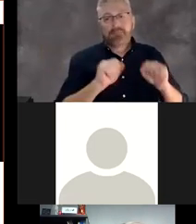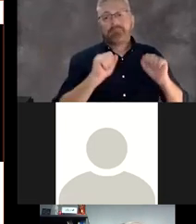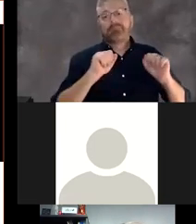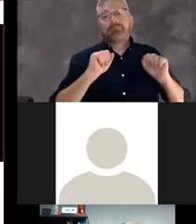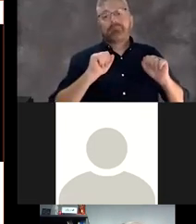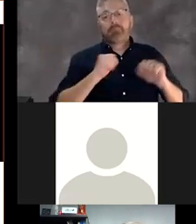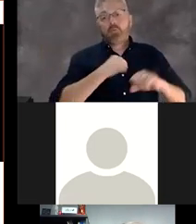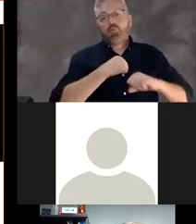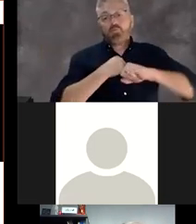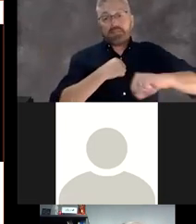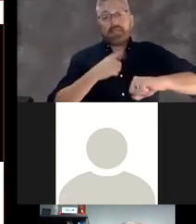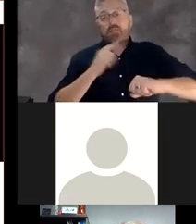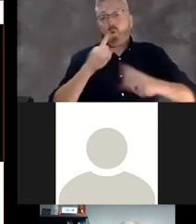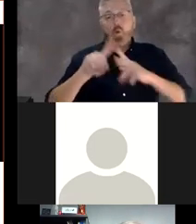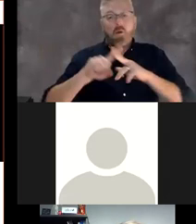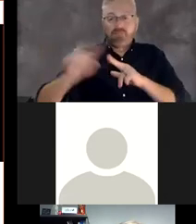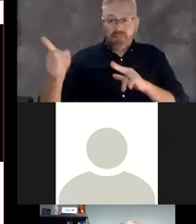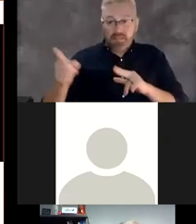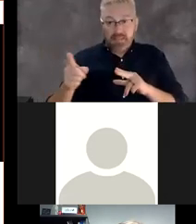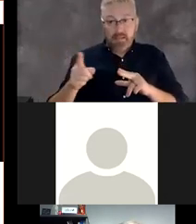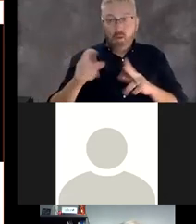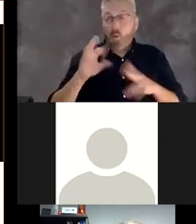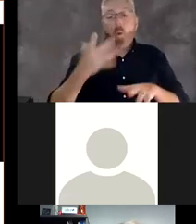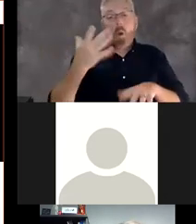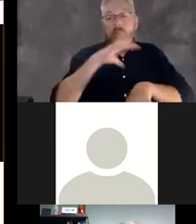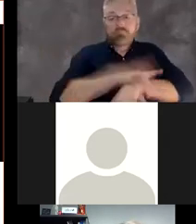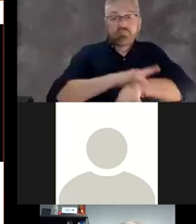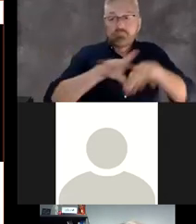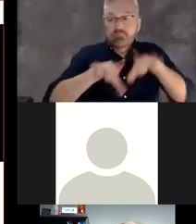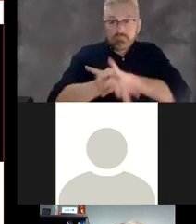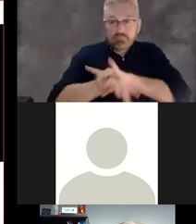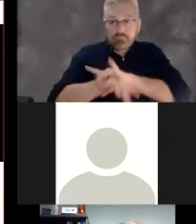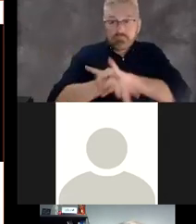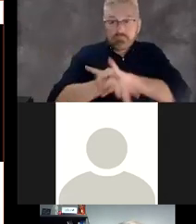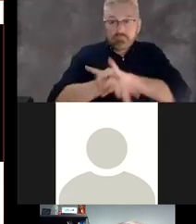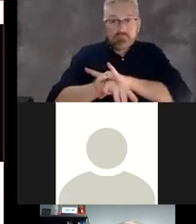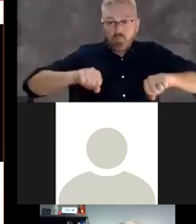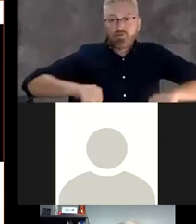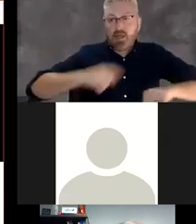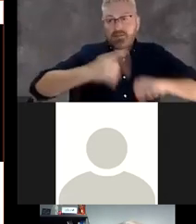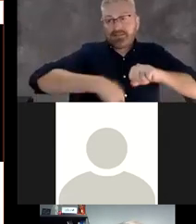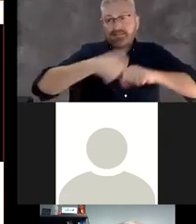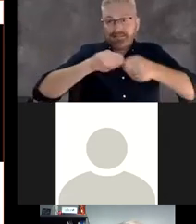INCAPACITATED BY A RESTRAINT OR SOMETHING LIKE THAT.